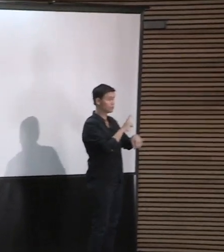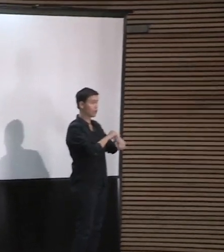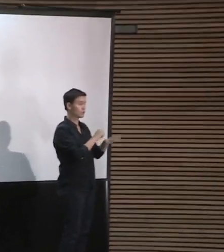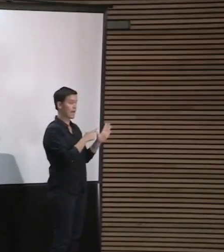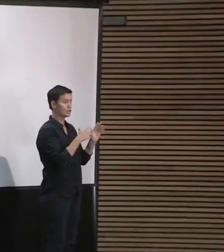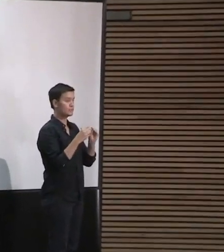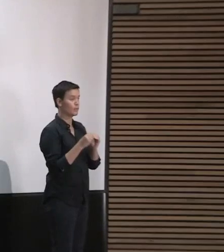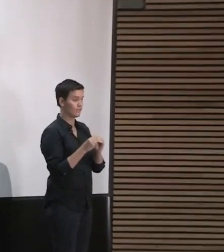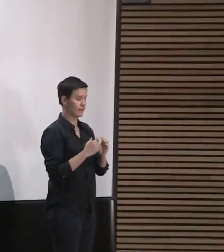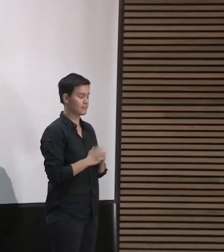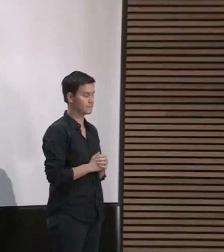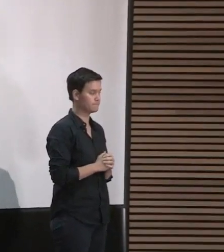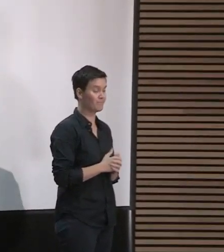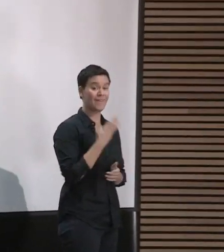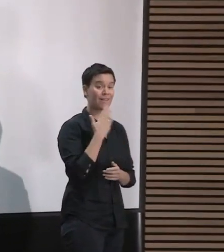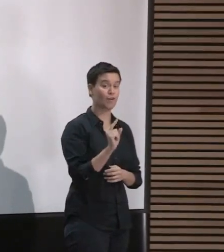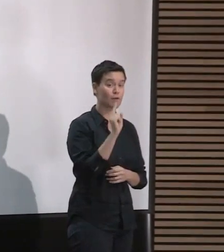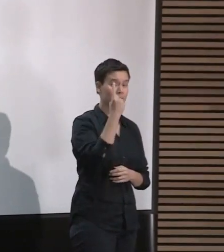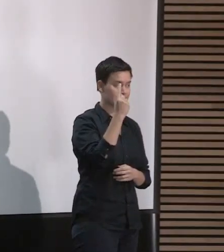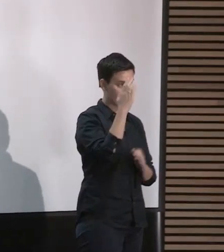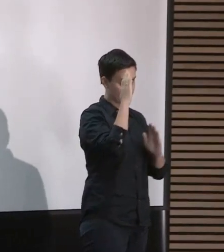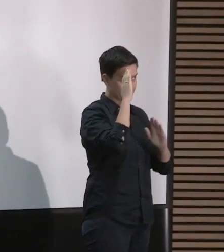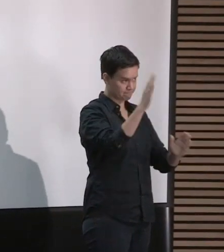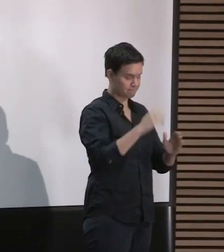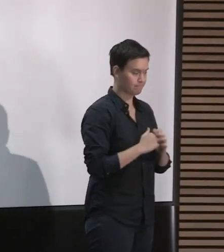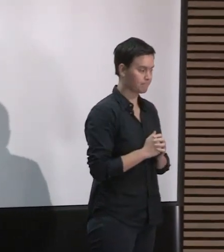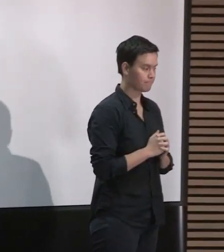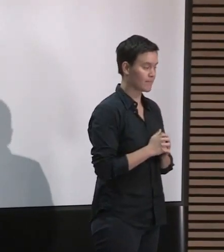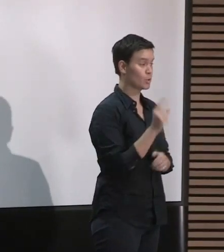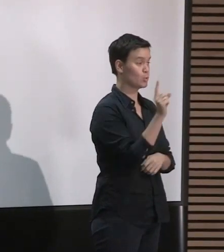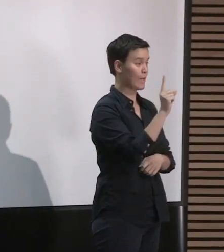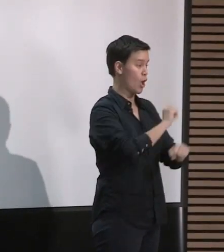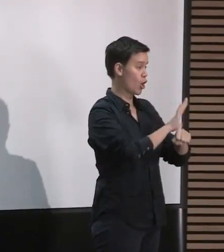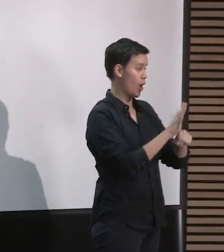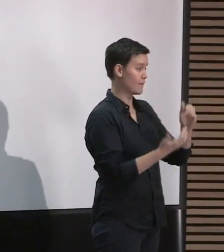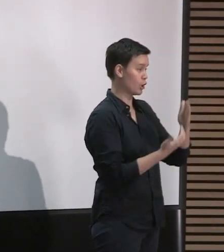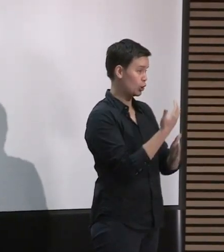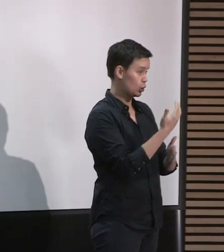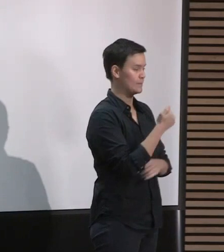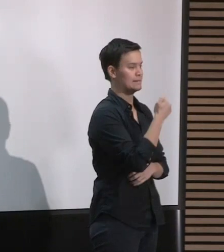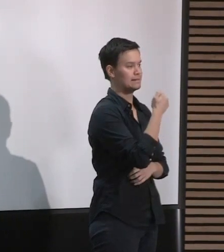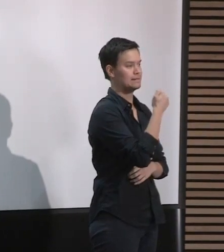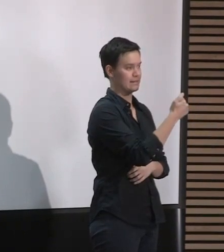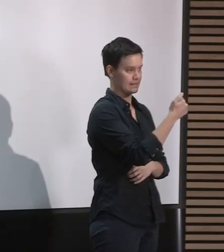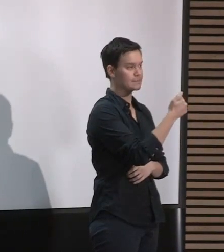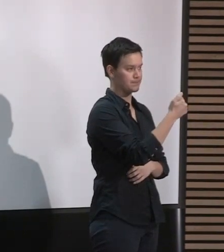First of all I will hand over to Doctor Bloomfield to promote the latest numbers.